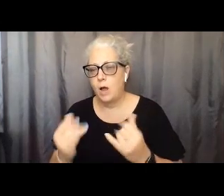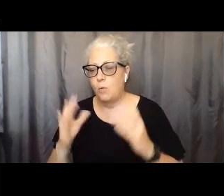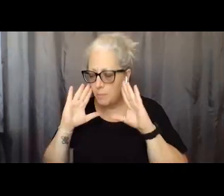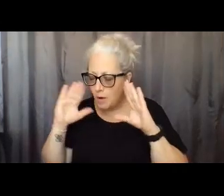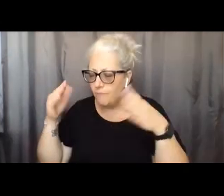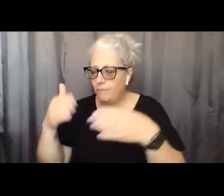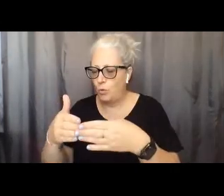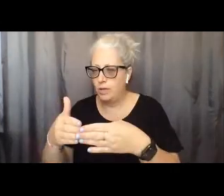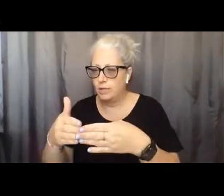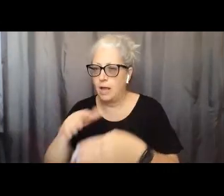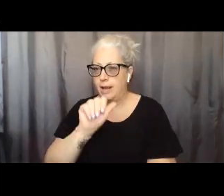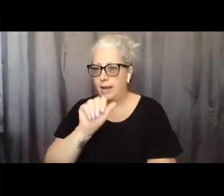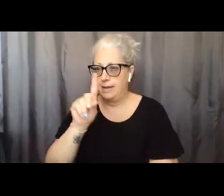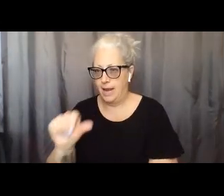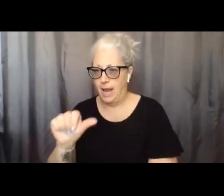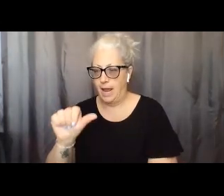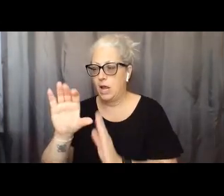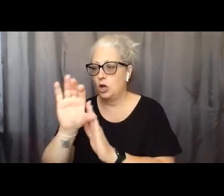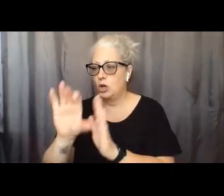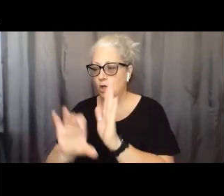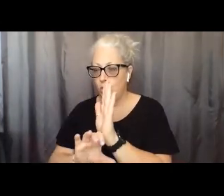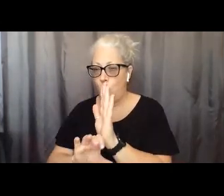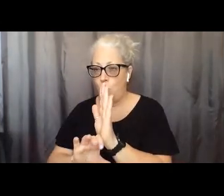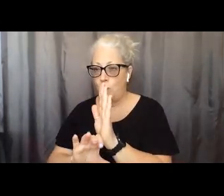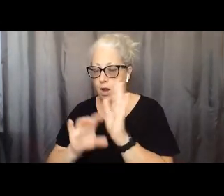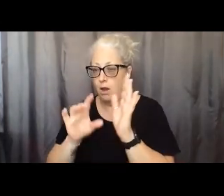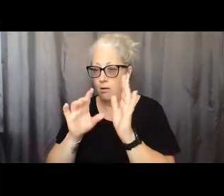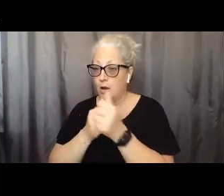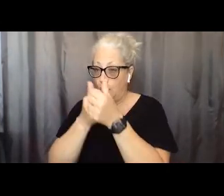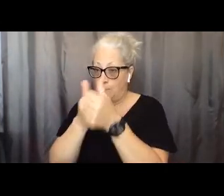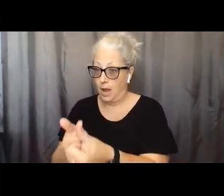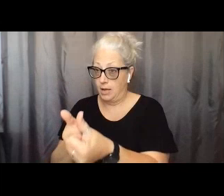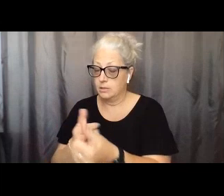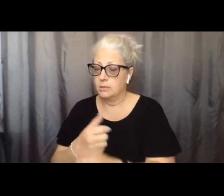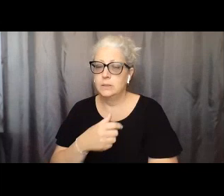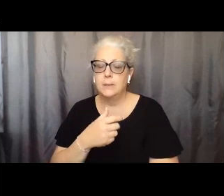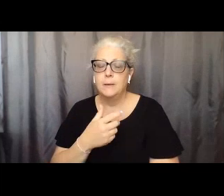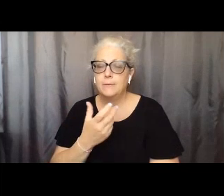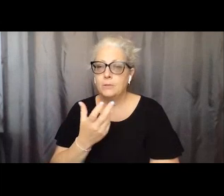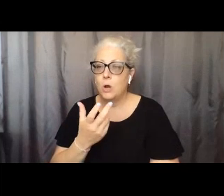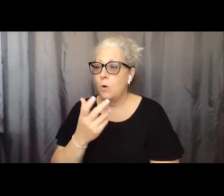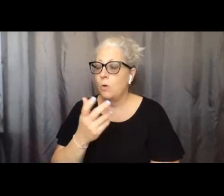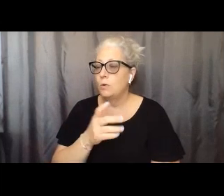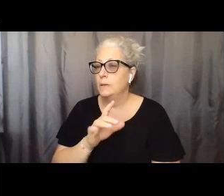the ADA in the checklist and finding things that are specifically non code compliant.